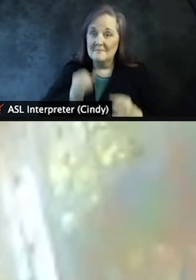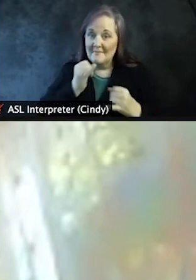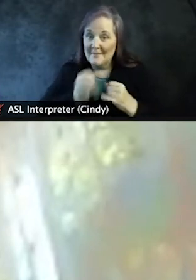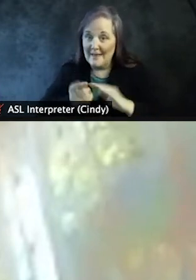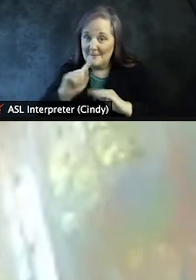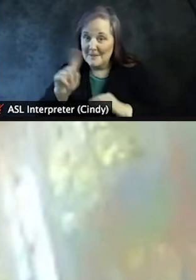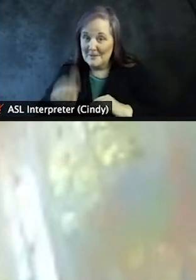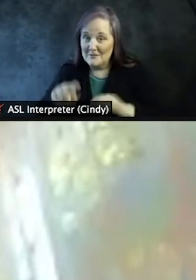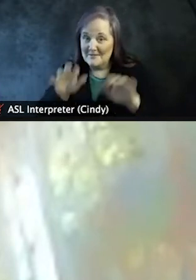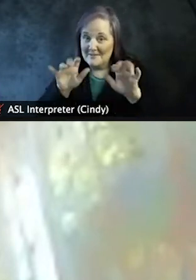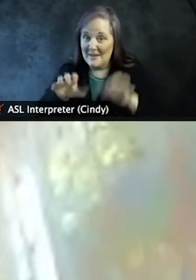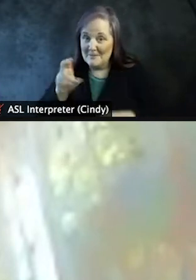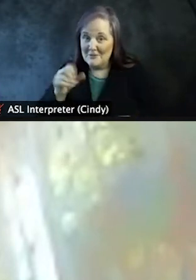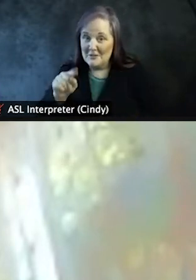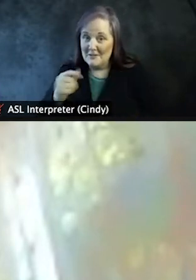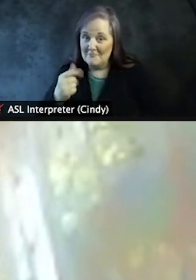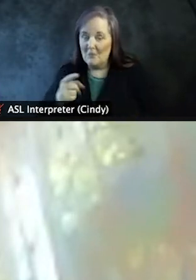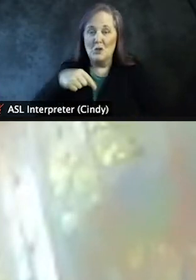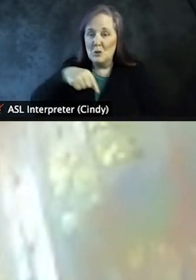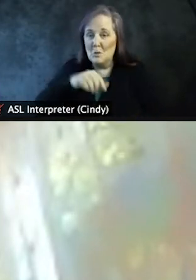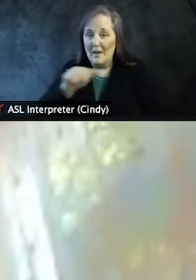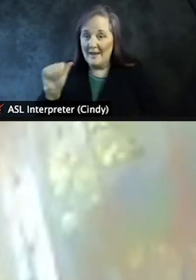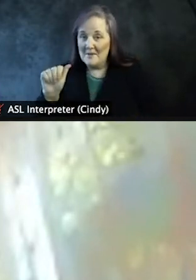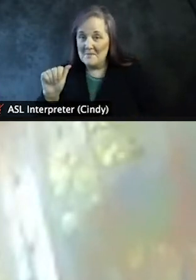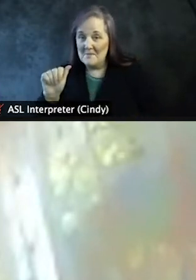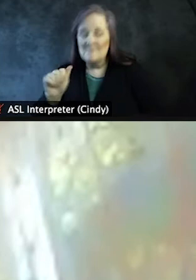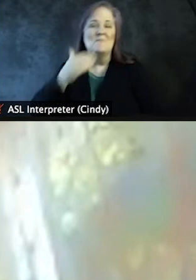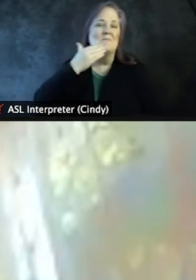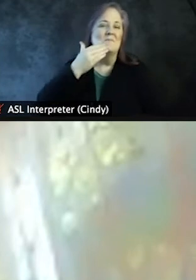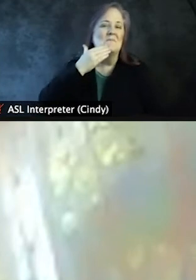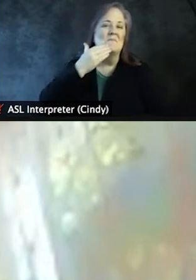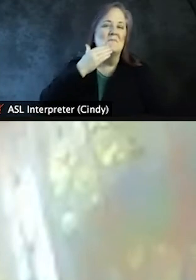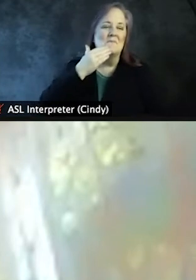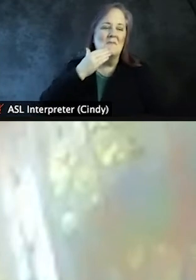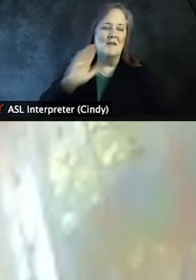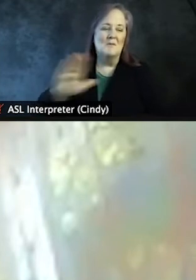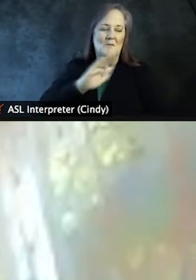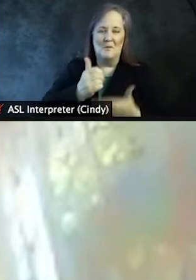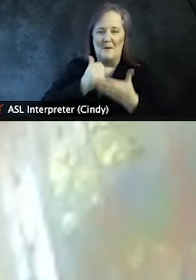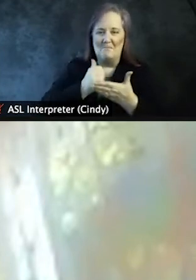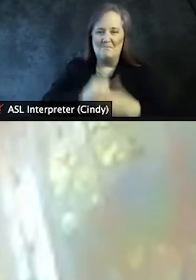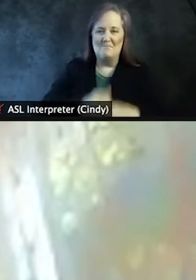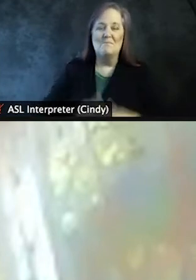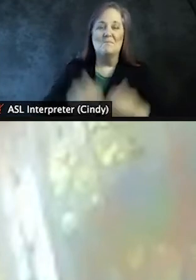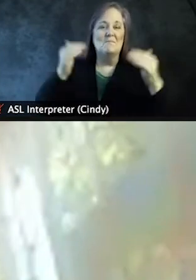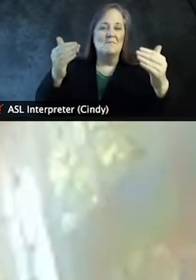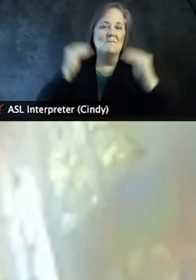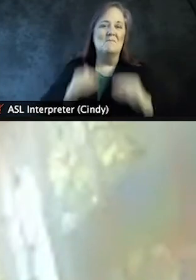in any preceding special elections, and in the primary election preceding the general election when they would become 18 years of age.